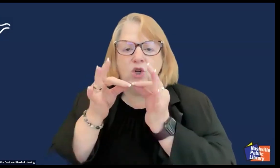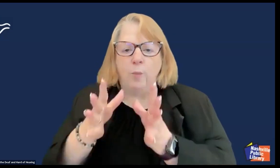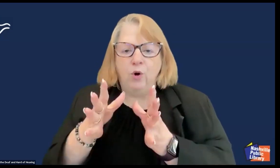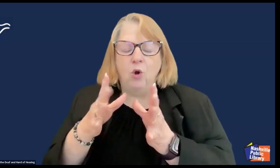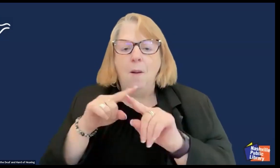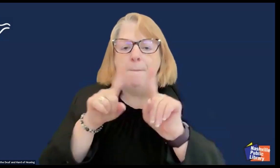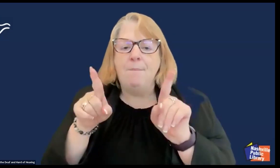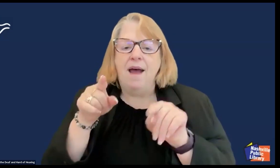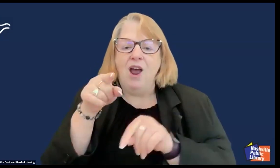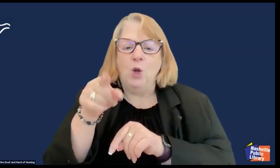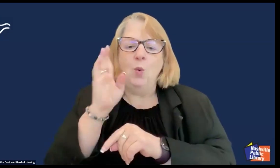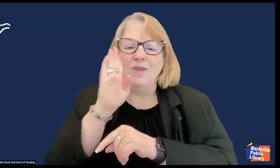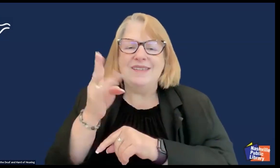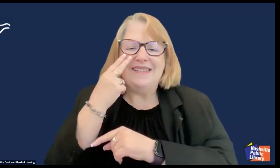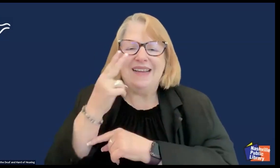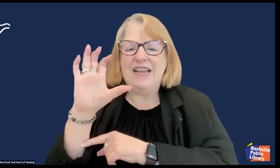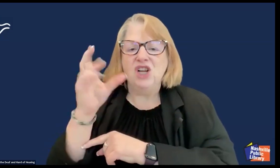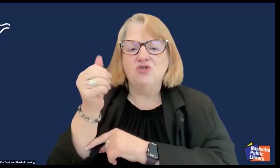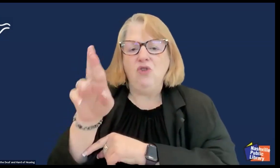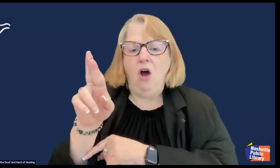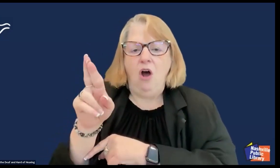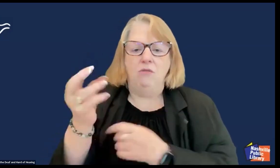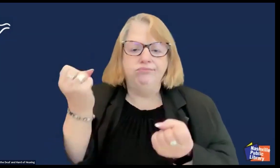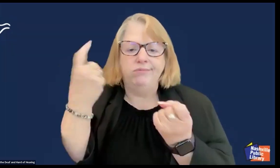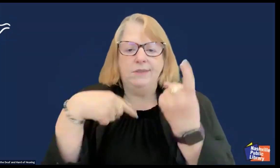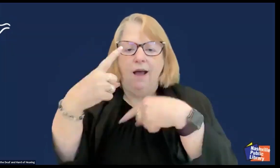[Interpreter for Brenda] For those who would use an interpreter,